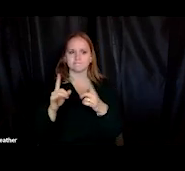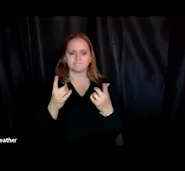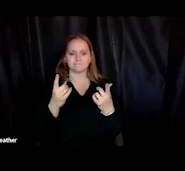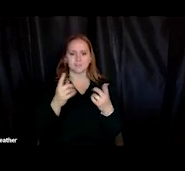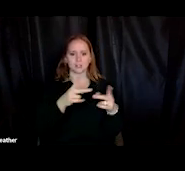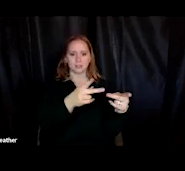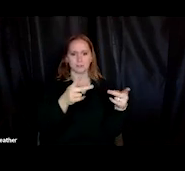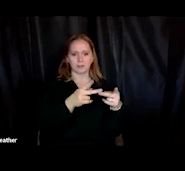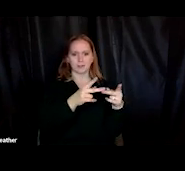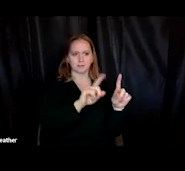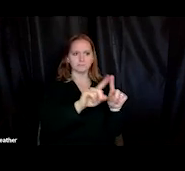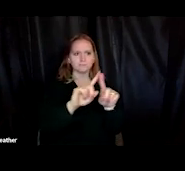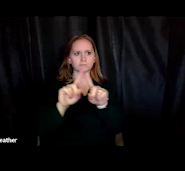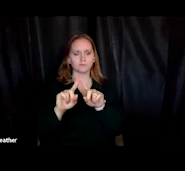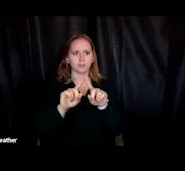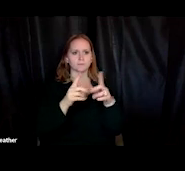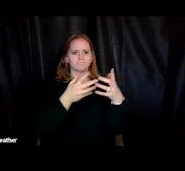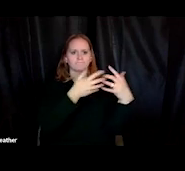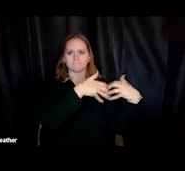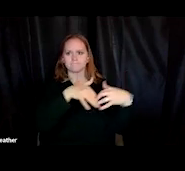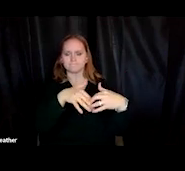of the SOAR model in which peers fit into and make better.